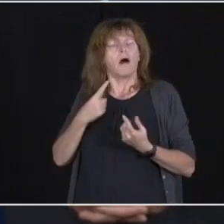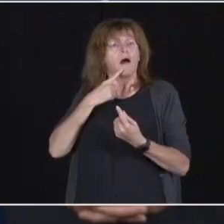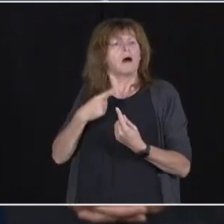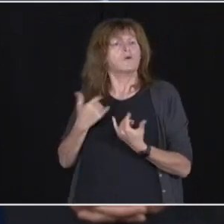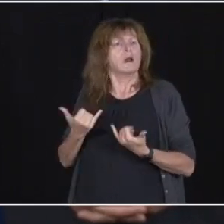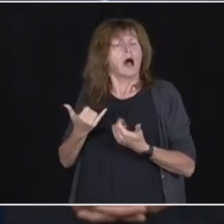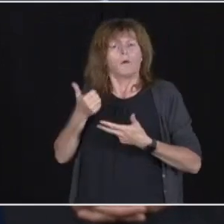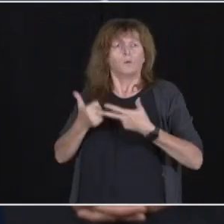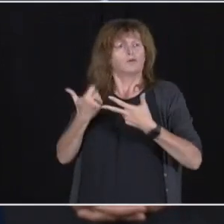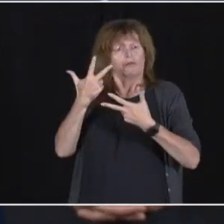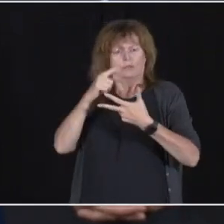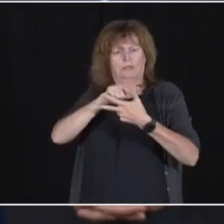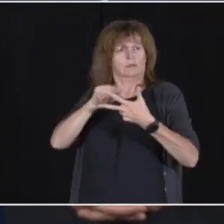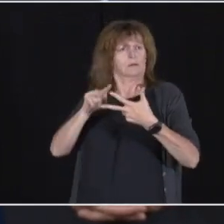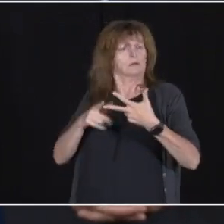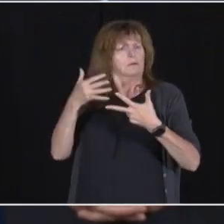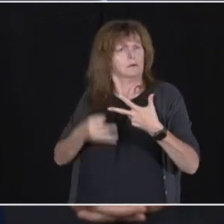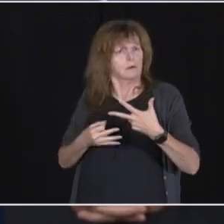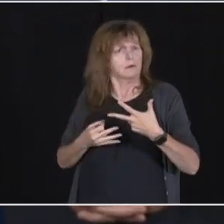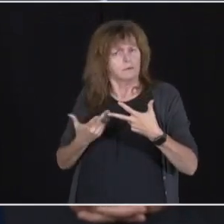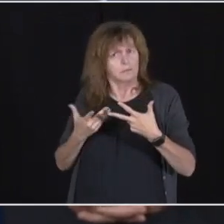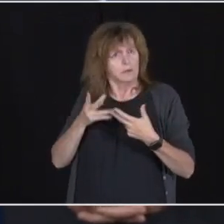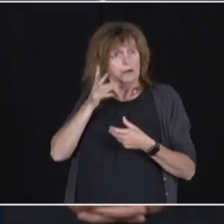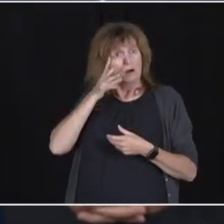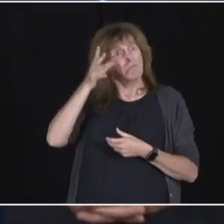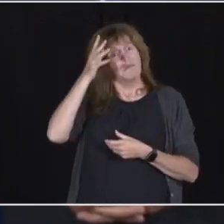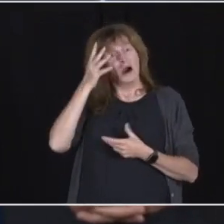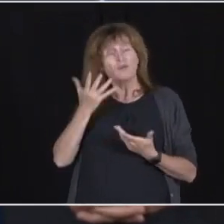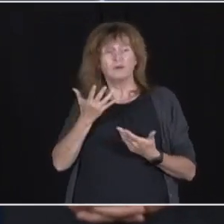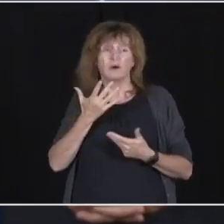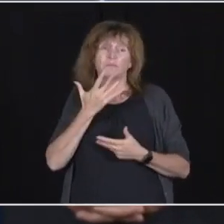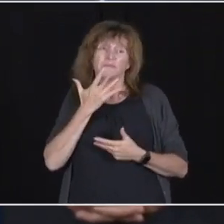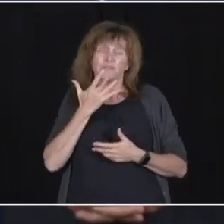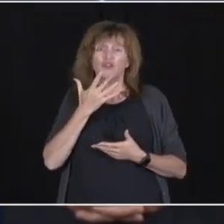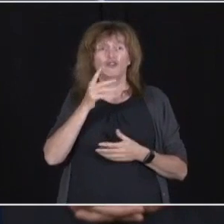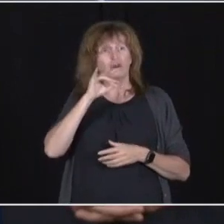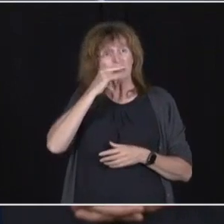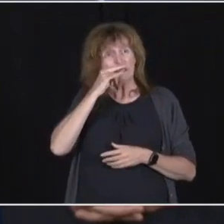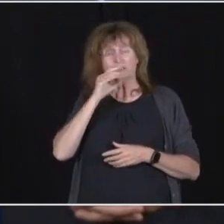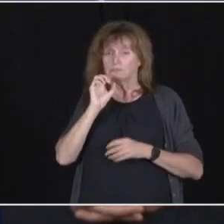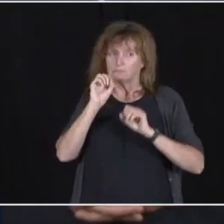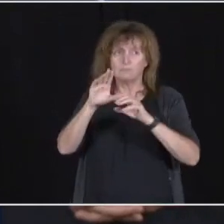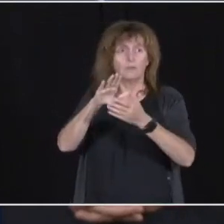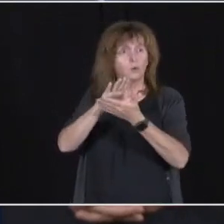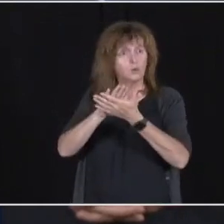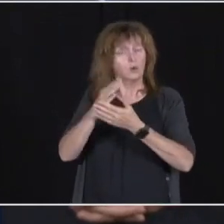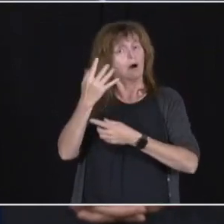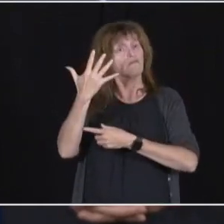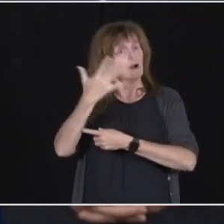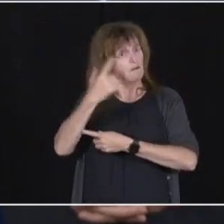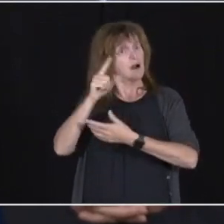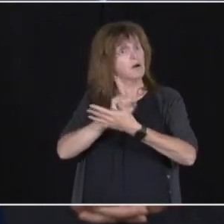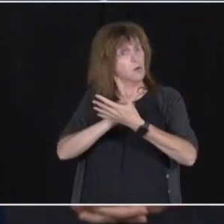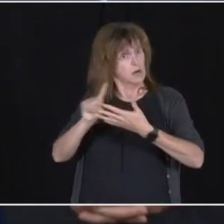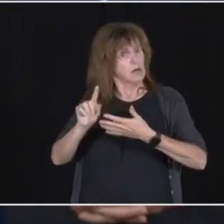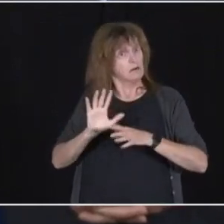and they want certainty. Families want certainty. When they go back to work, that they are going to be there five days a week.